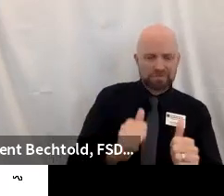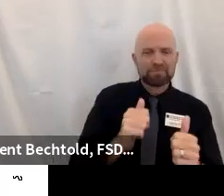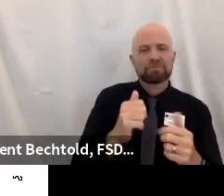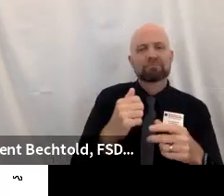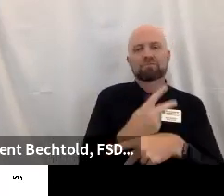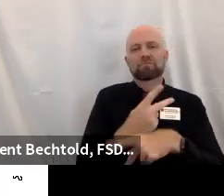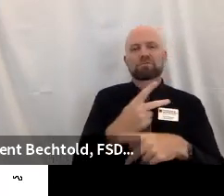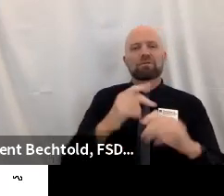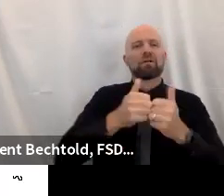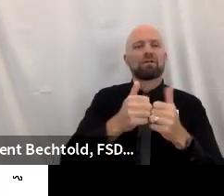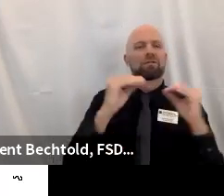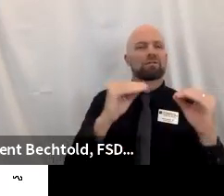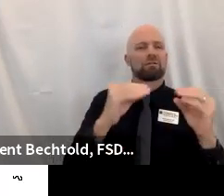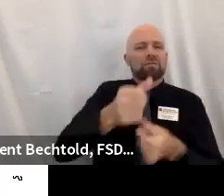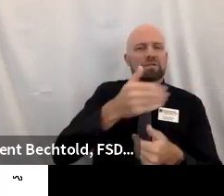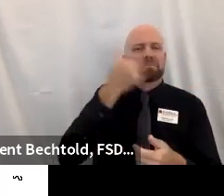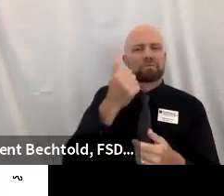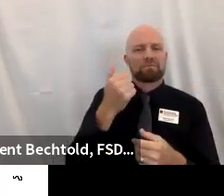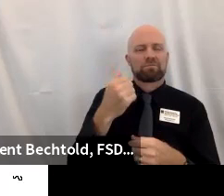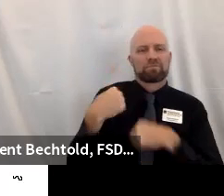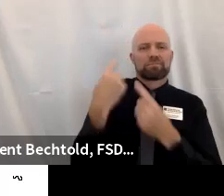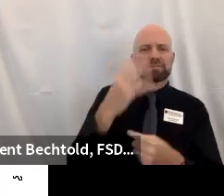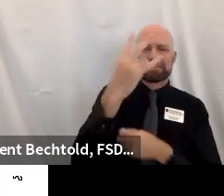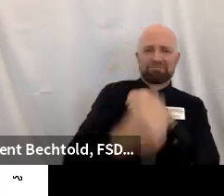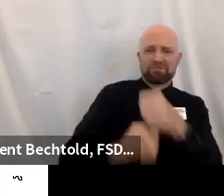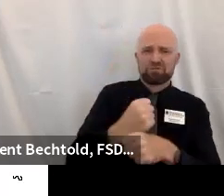I had been trying to figure out how to teach fluency better.